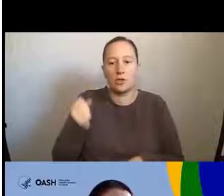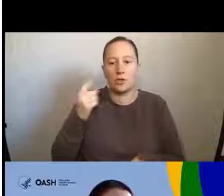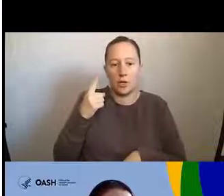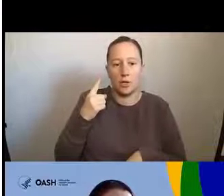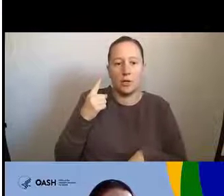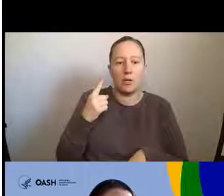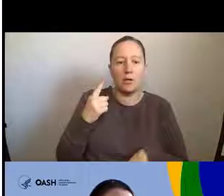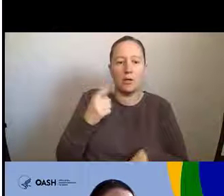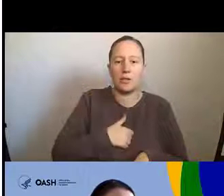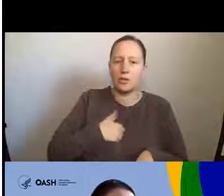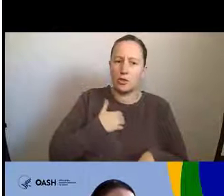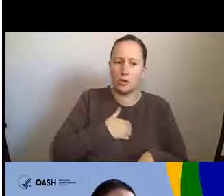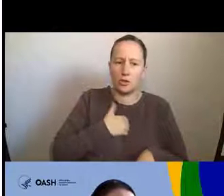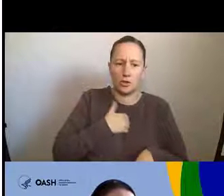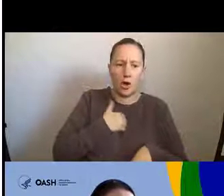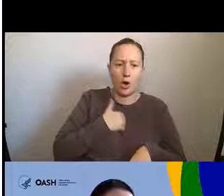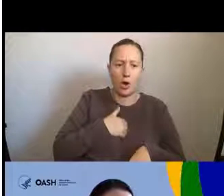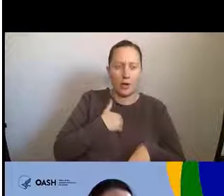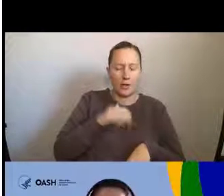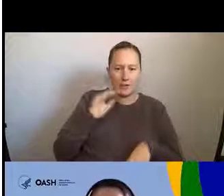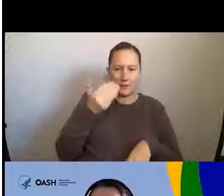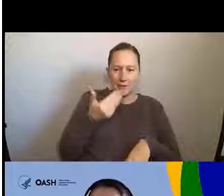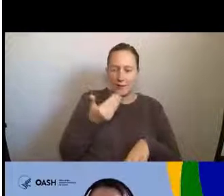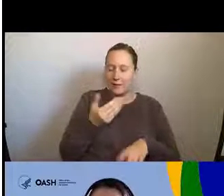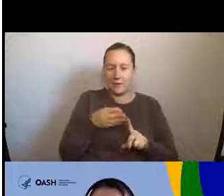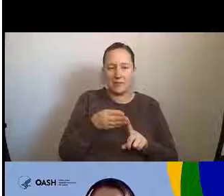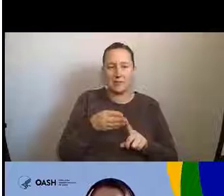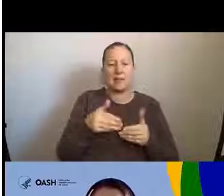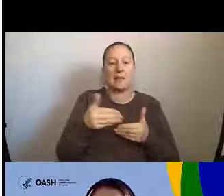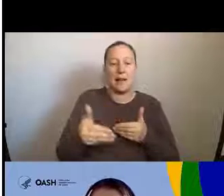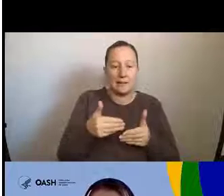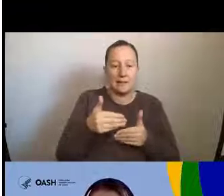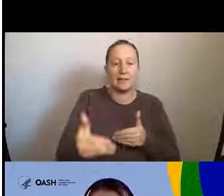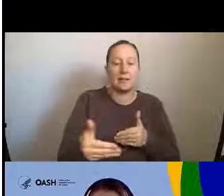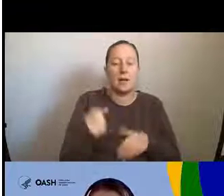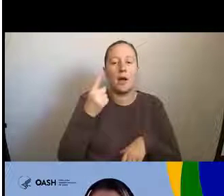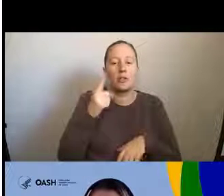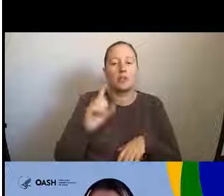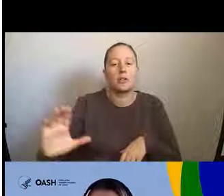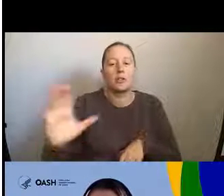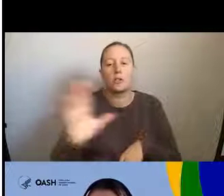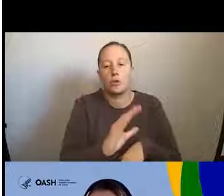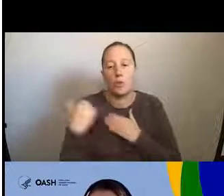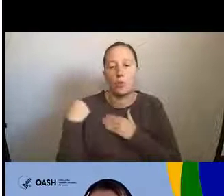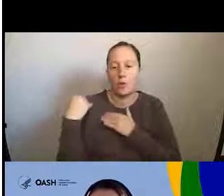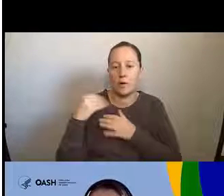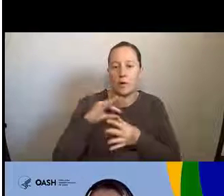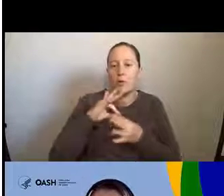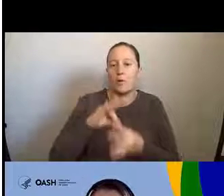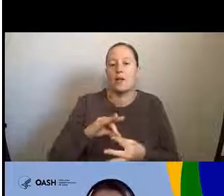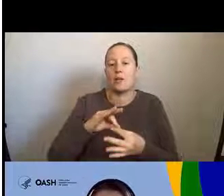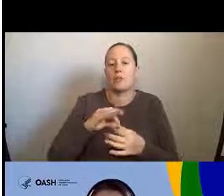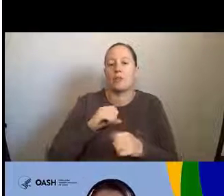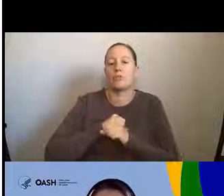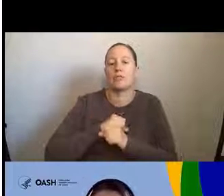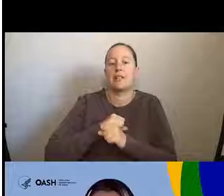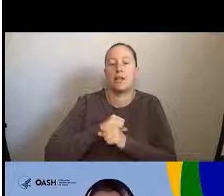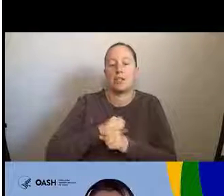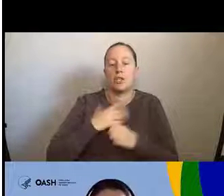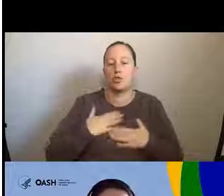Sorry, that seems to have gone forward. Understand your responsibility in the protection of human research participants.